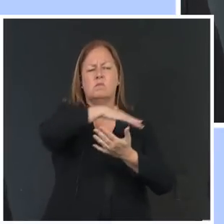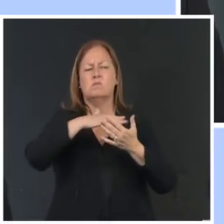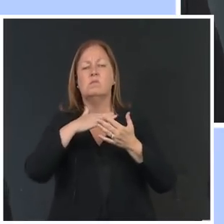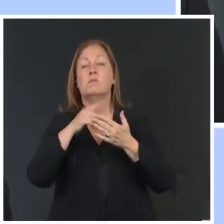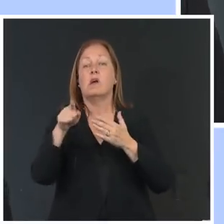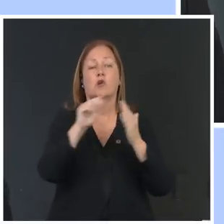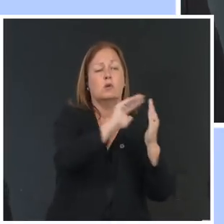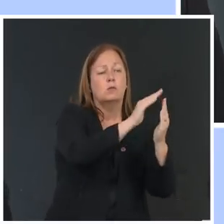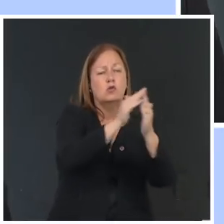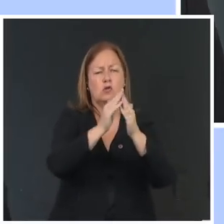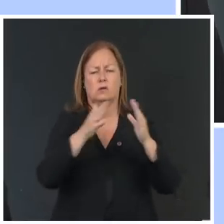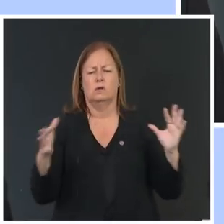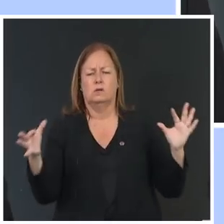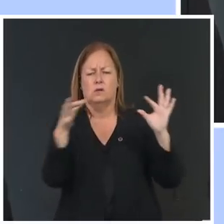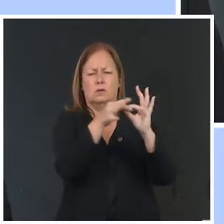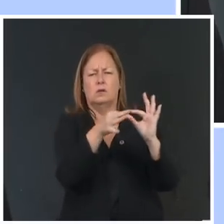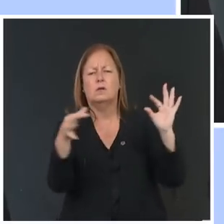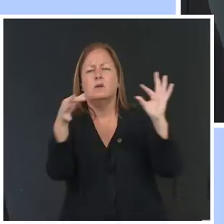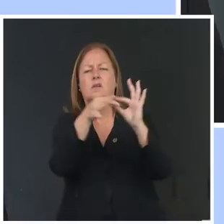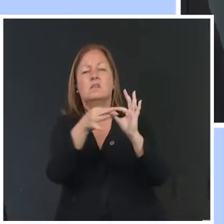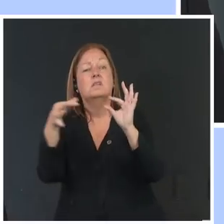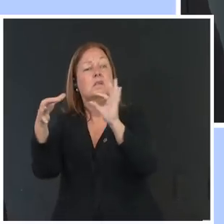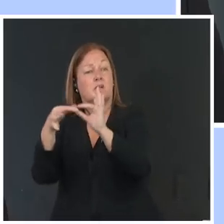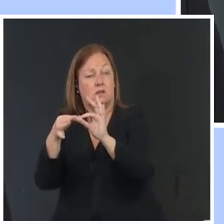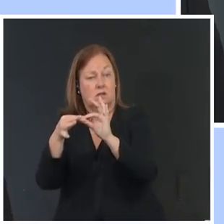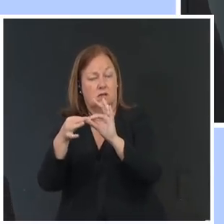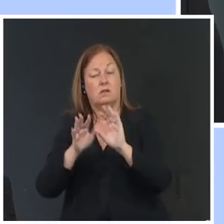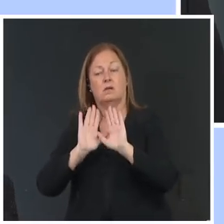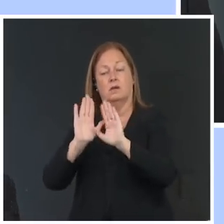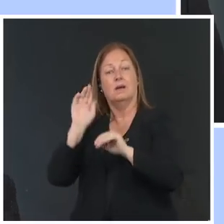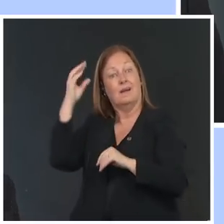societies and the communities just like economy and industry, social interactions too.